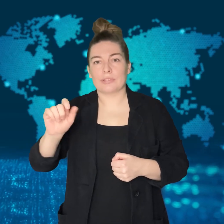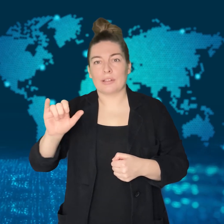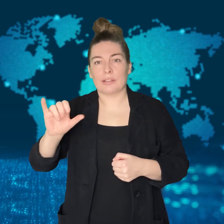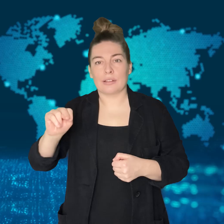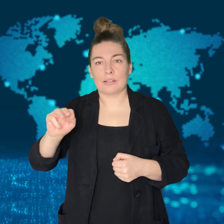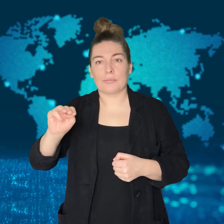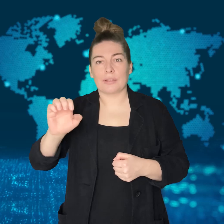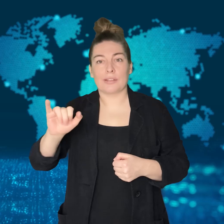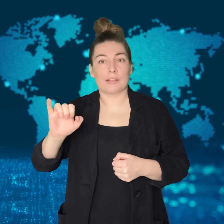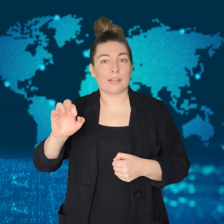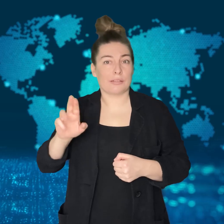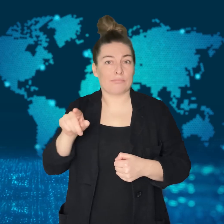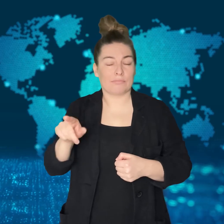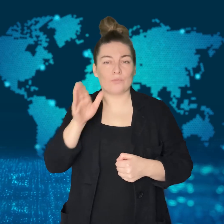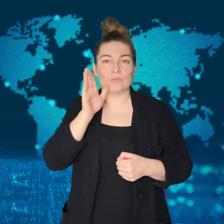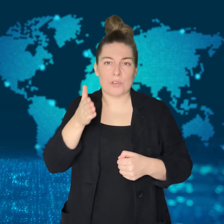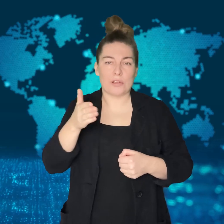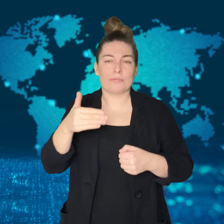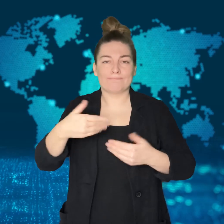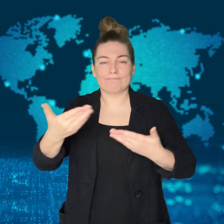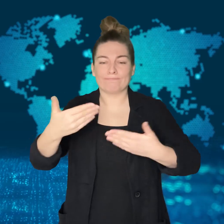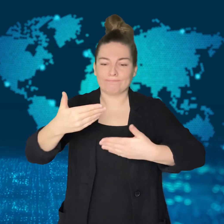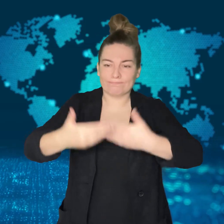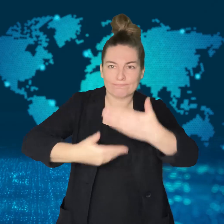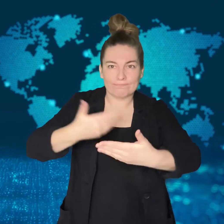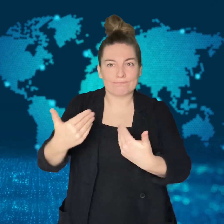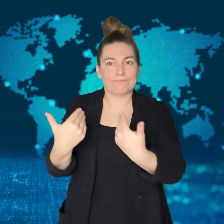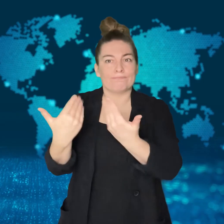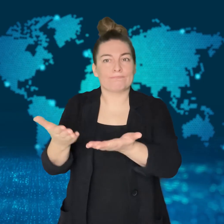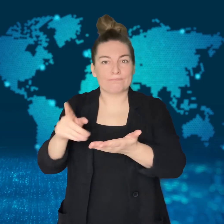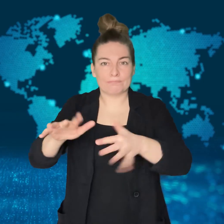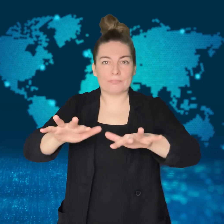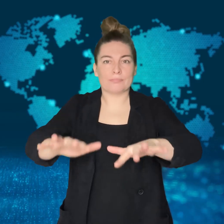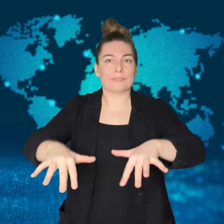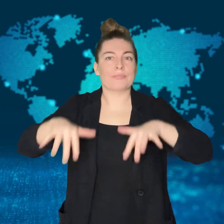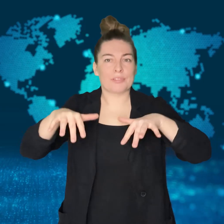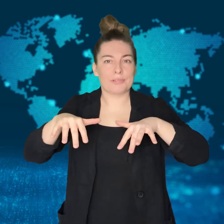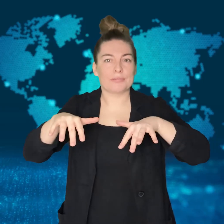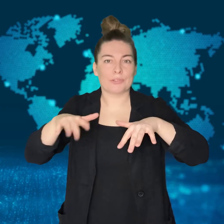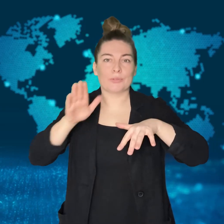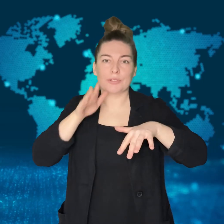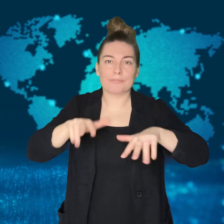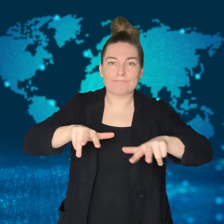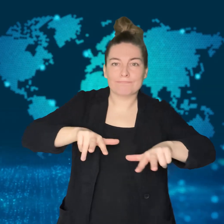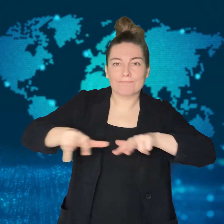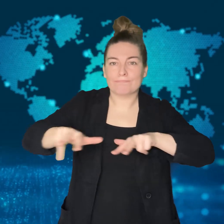Once Parliament is dissolved, German law requires